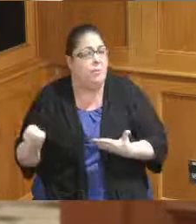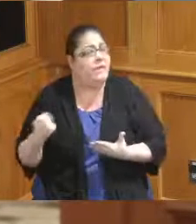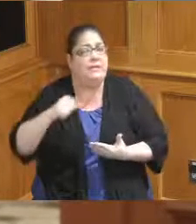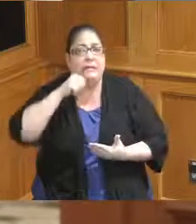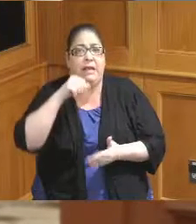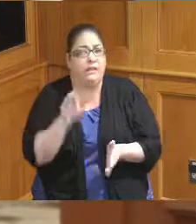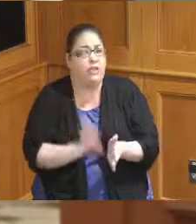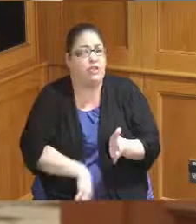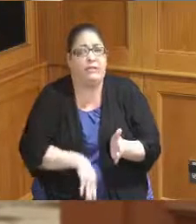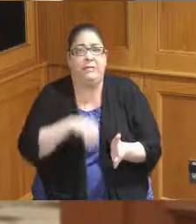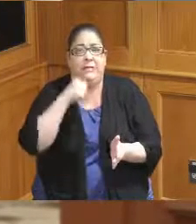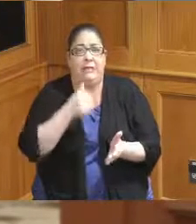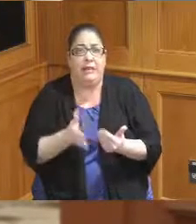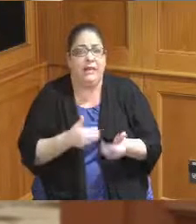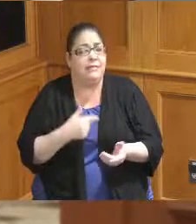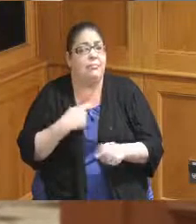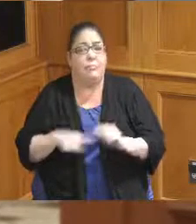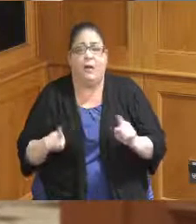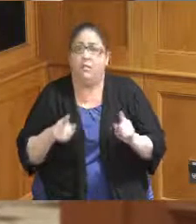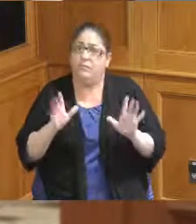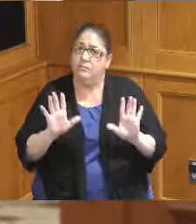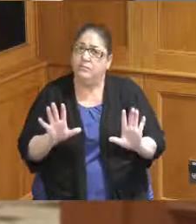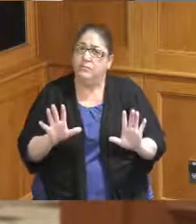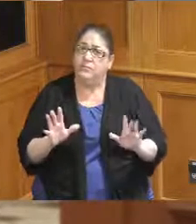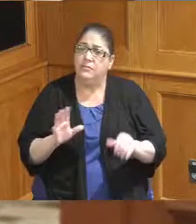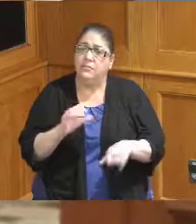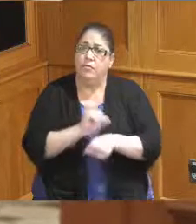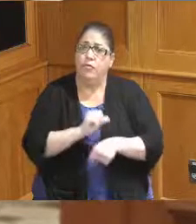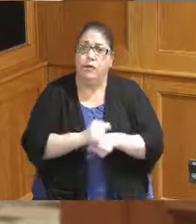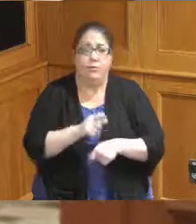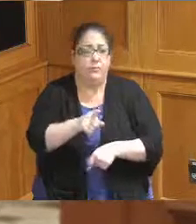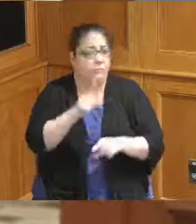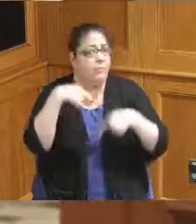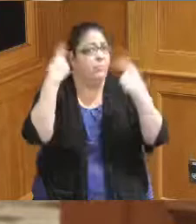and I would absolutely say with without a doubt that you have been supportive of us 100